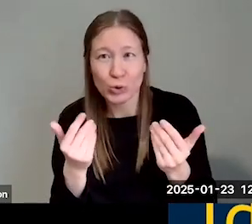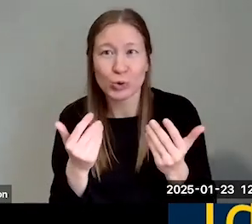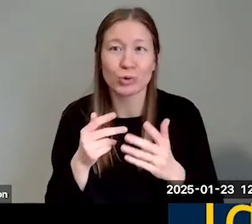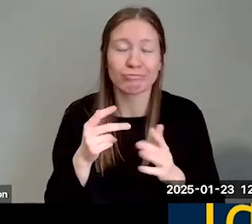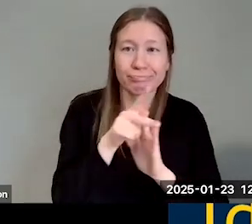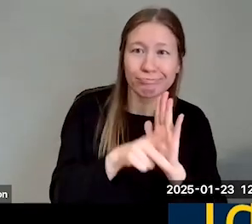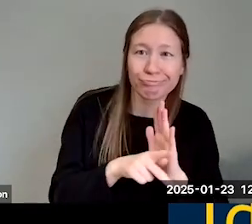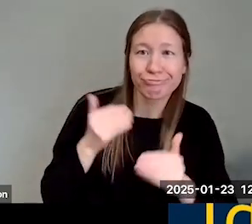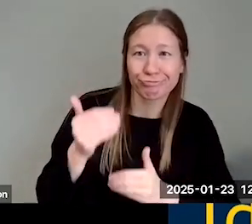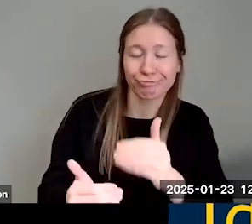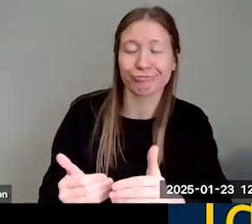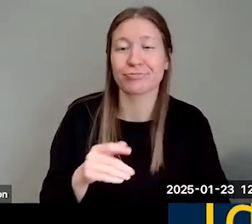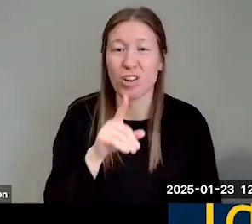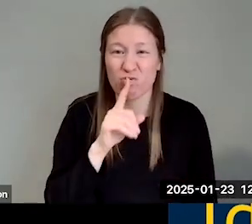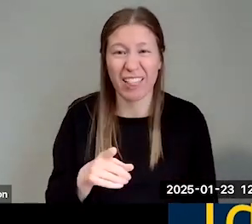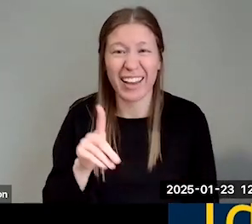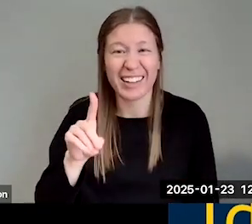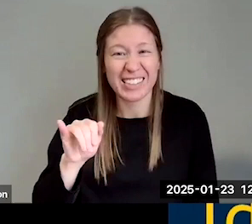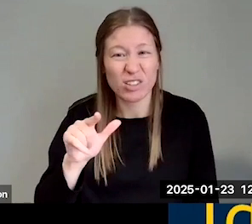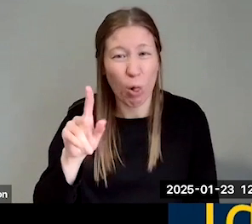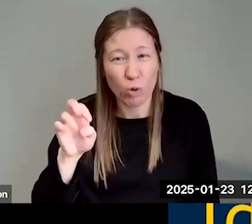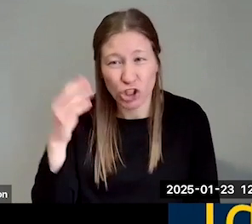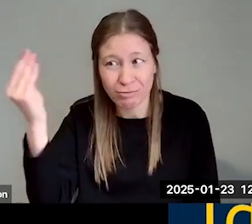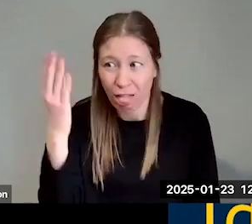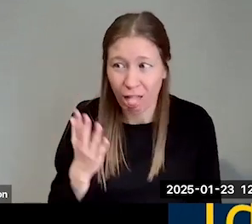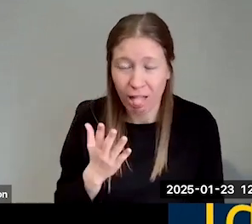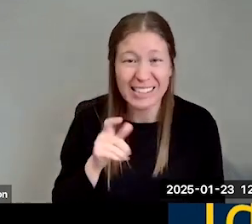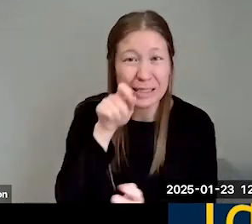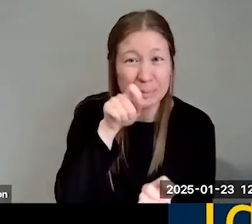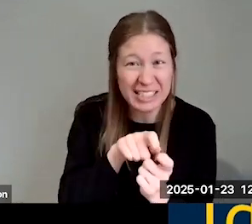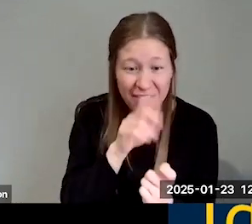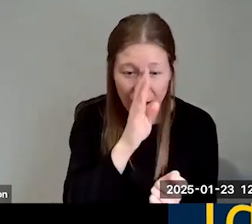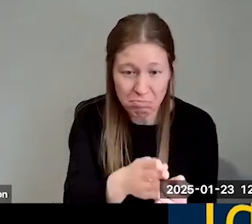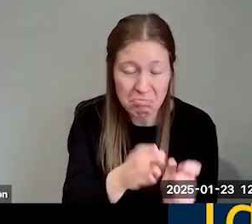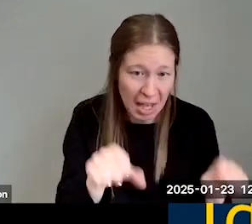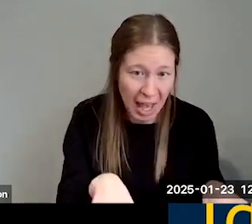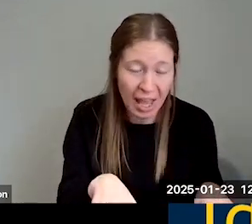So disclosure can really be specific, direct, basic, but also sometimes vague.